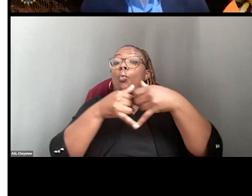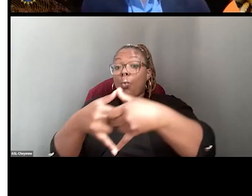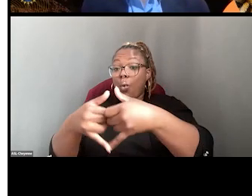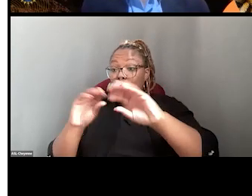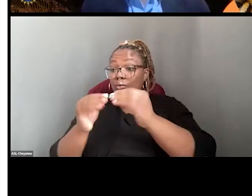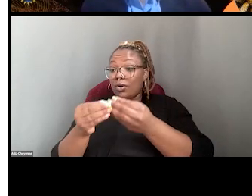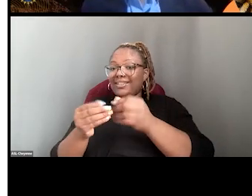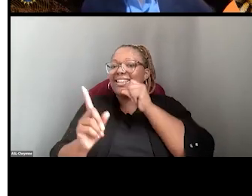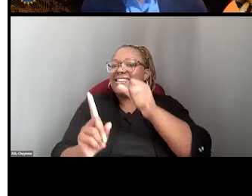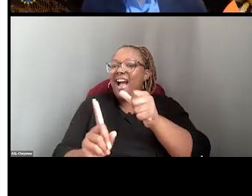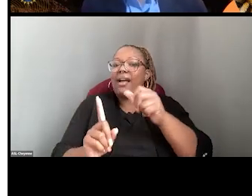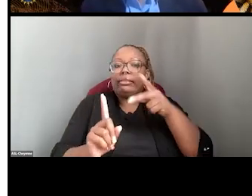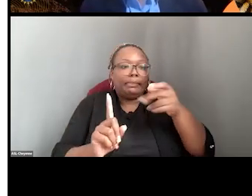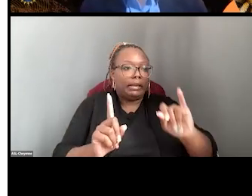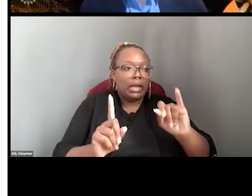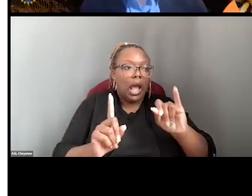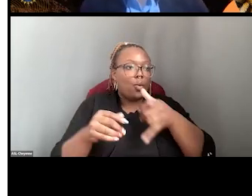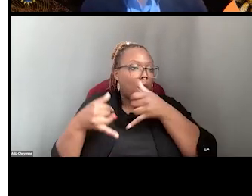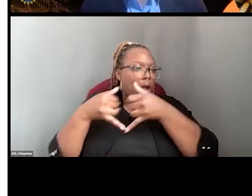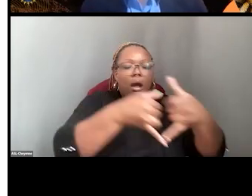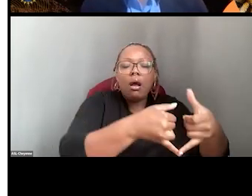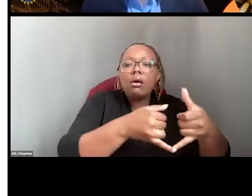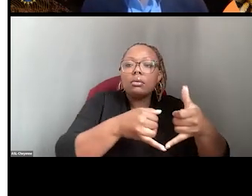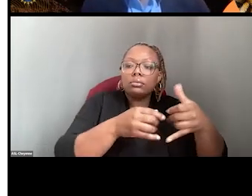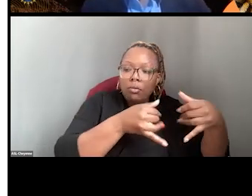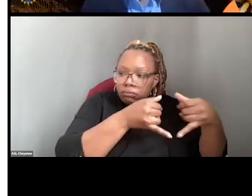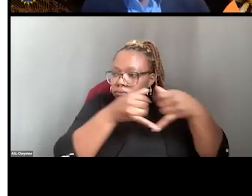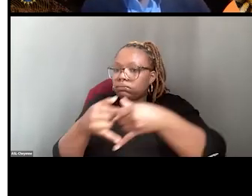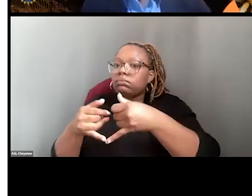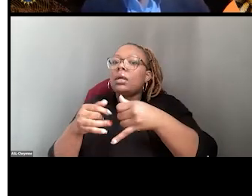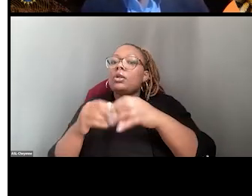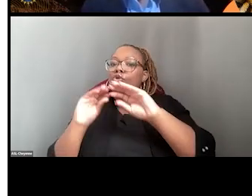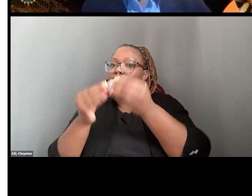So the organization makes the decision about whether or not they wish to transfer the award